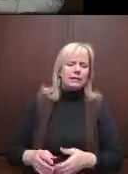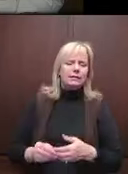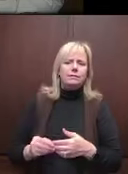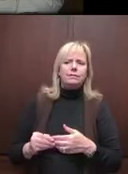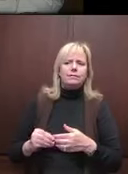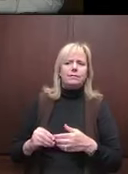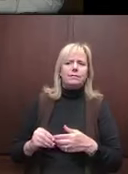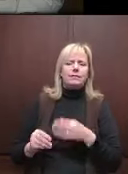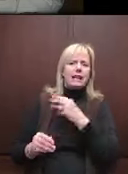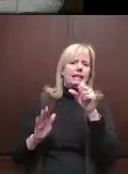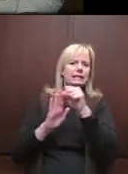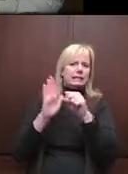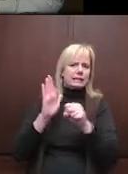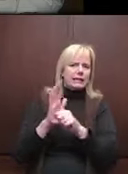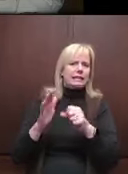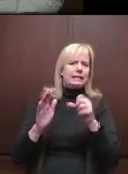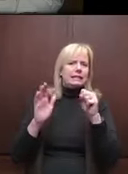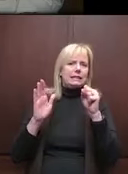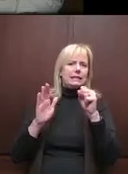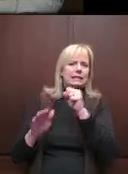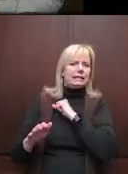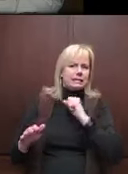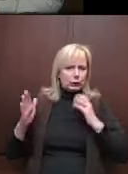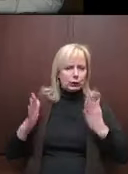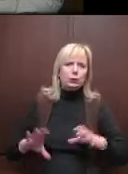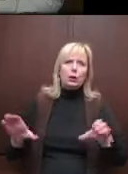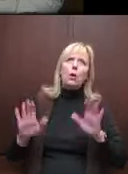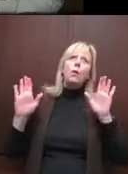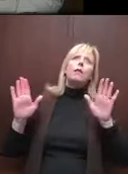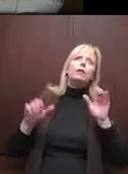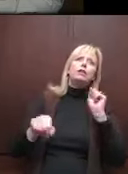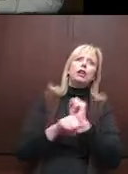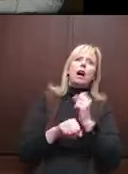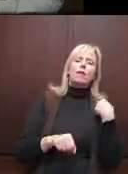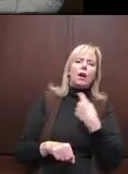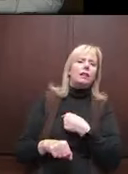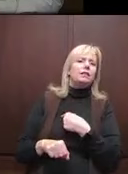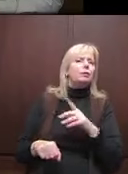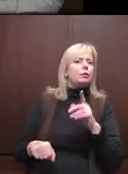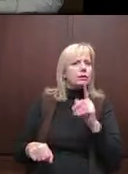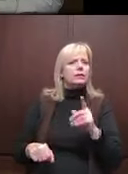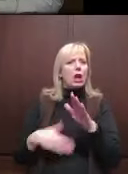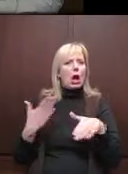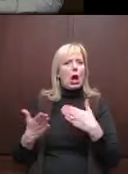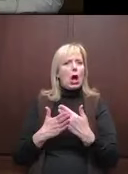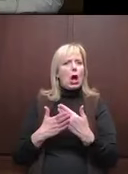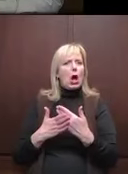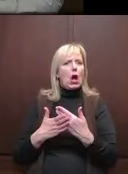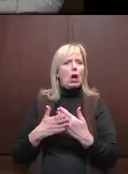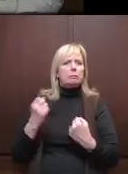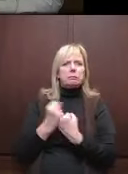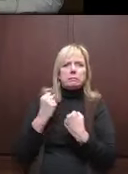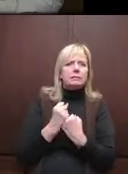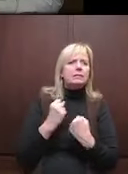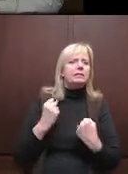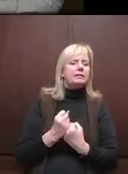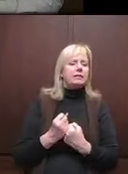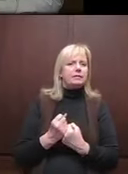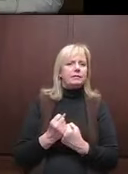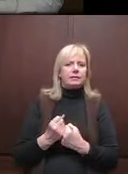state senators who are just doing a great job for us. They're, they're really all pulling in the same we're all pulling in the same direction.